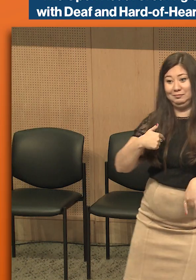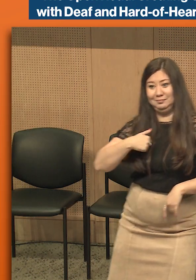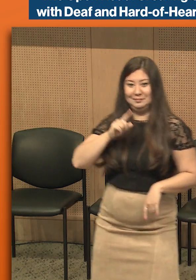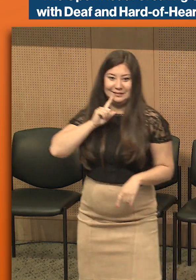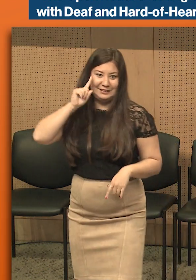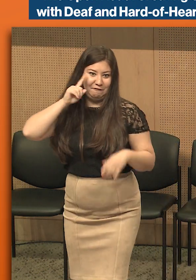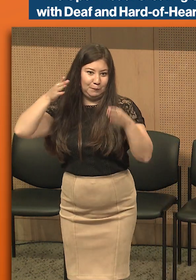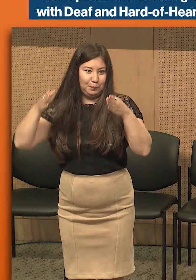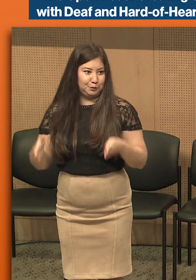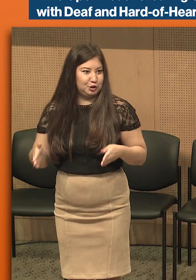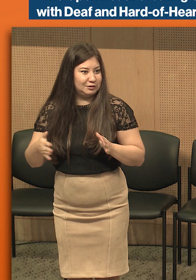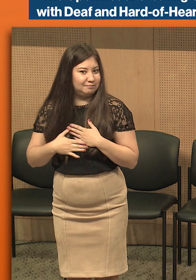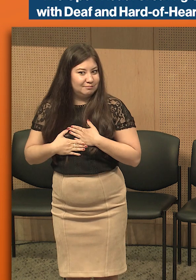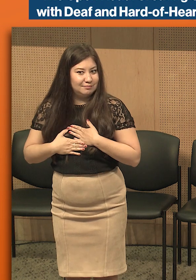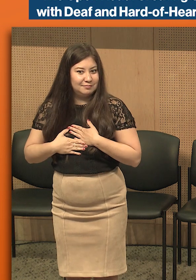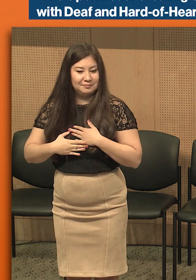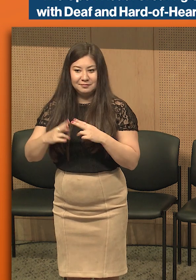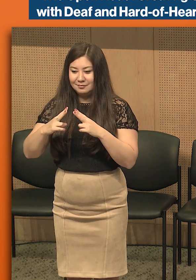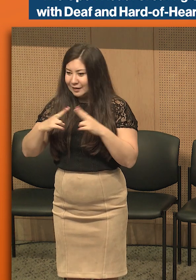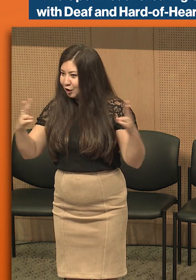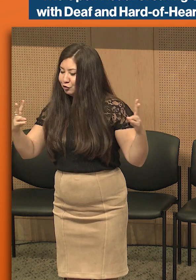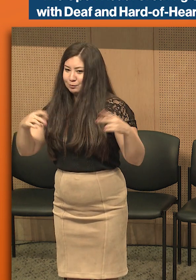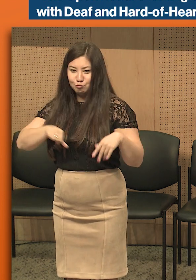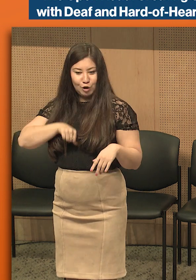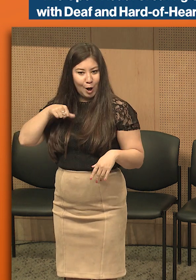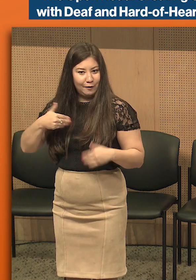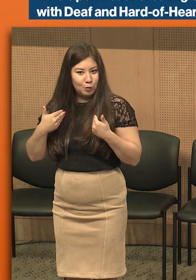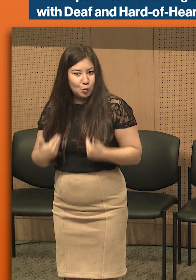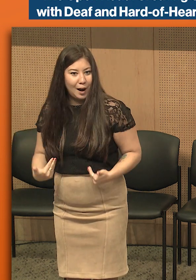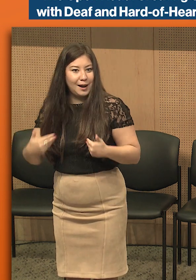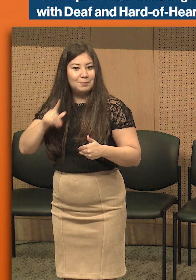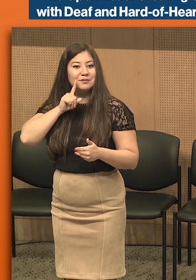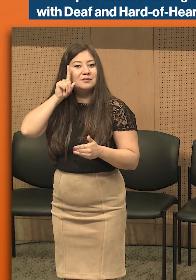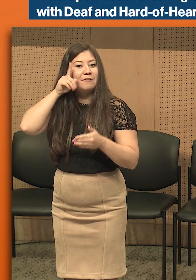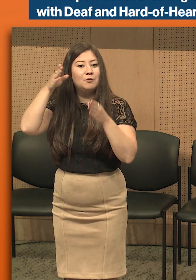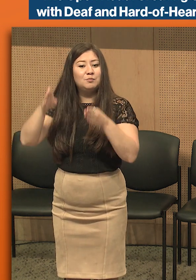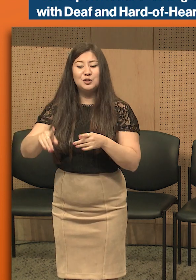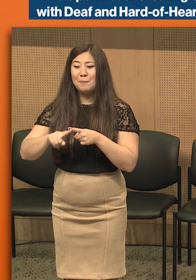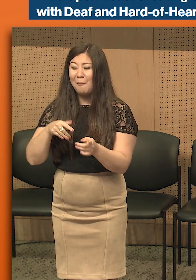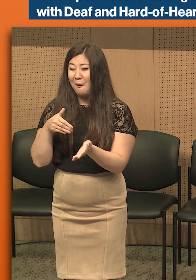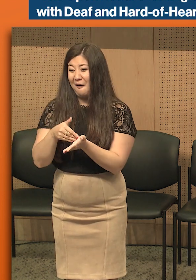So, yes, I am a Deaf person. I'm very proud of who I am as a Deaf person.